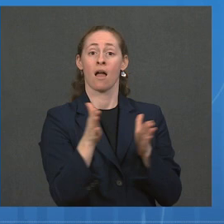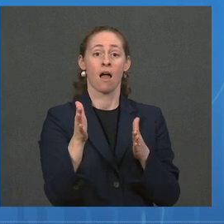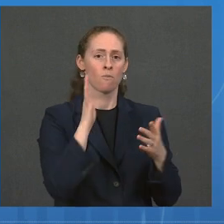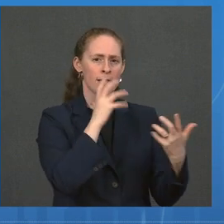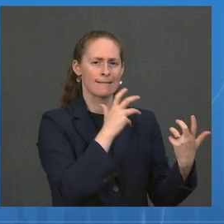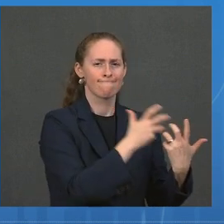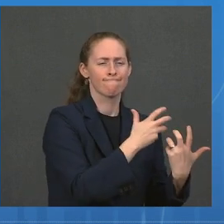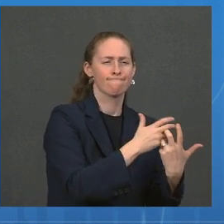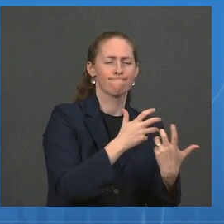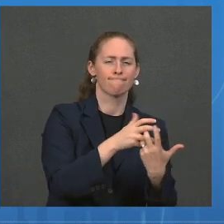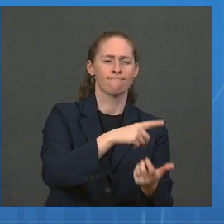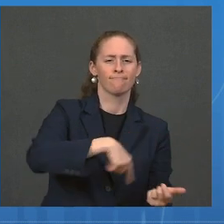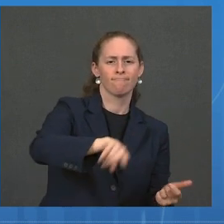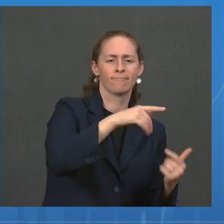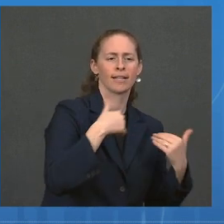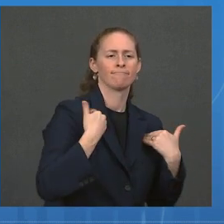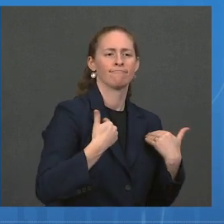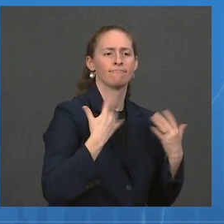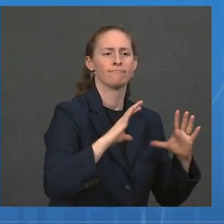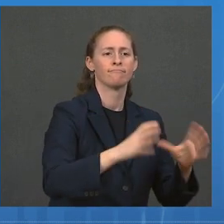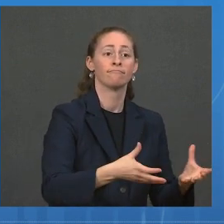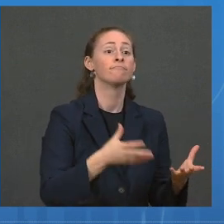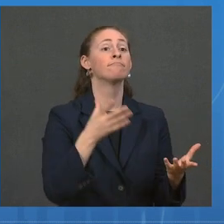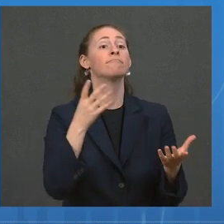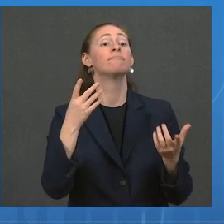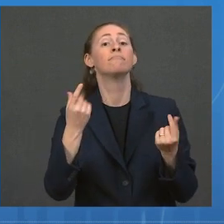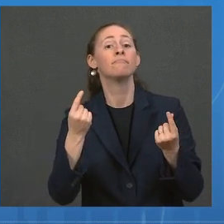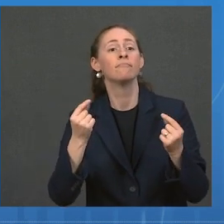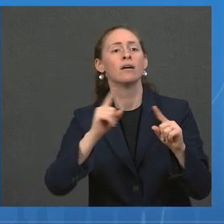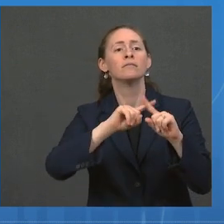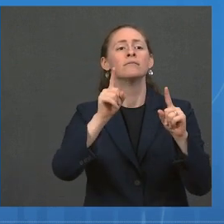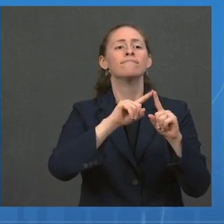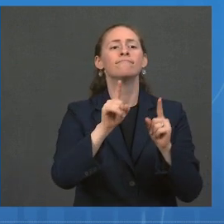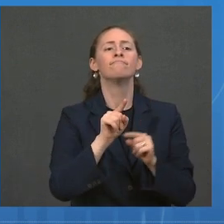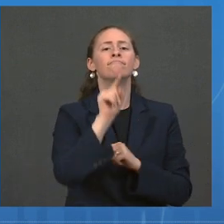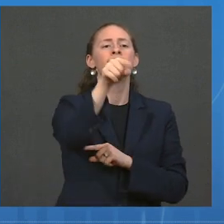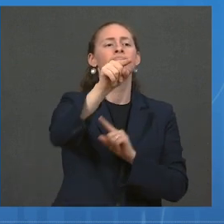including by offering vaccinations in settings that parents and kids are familiar with and trust.